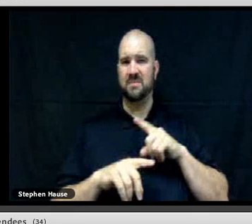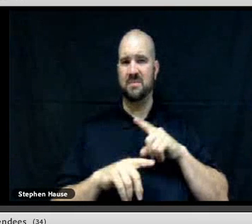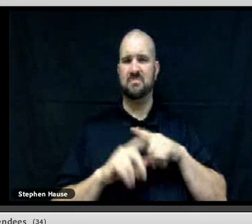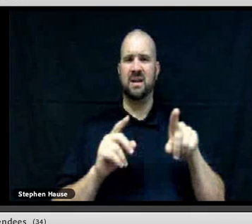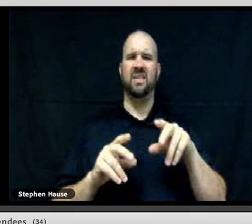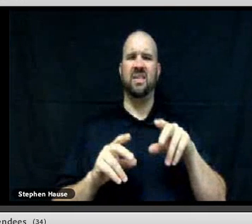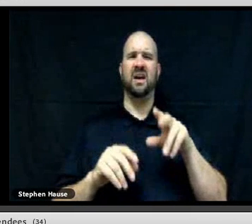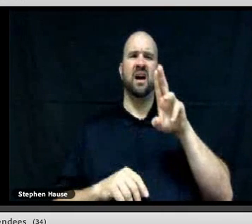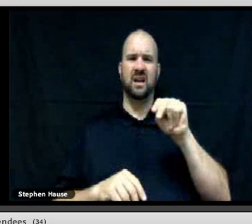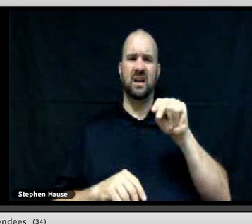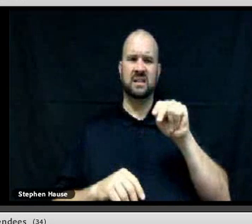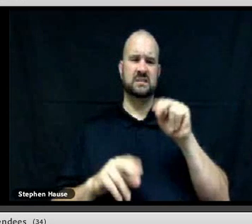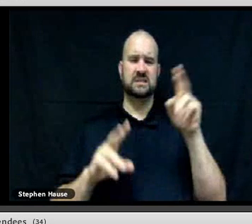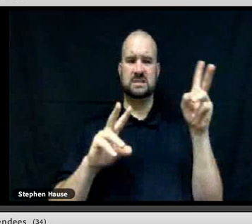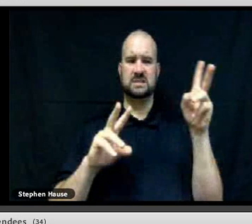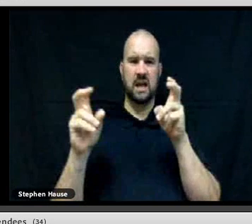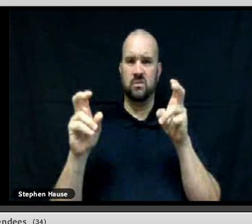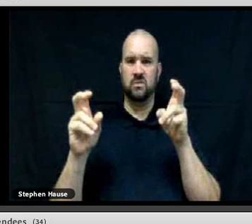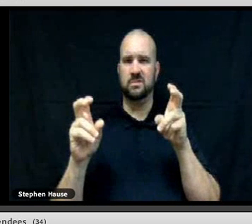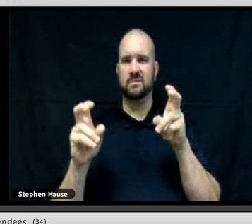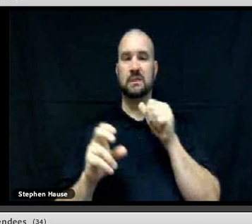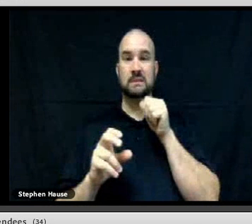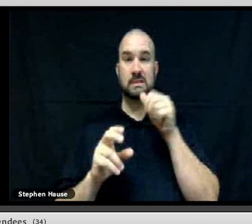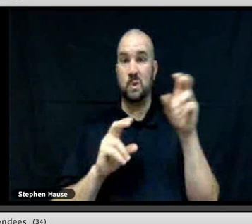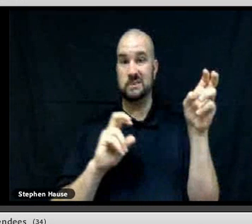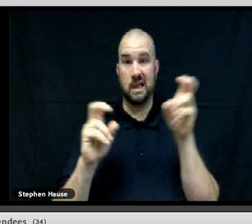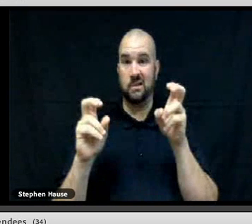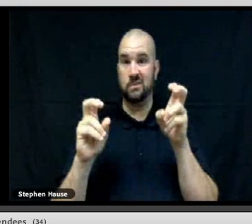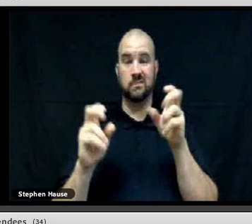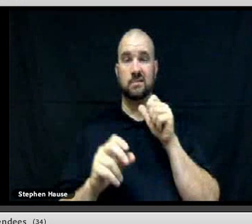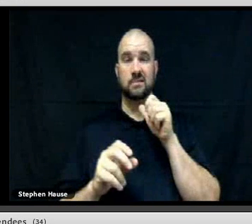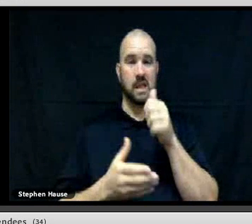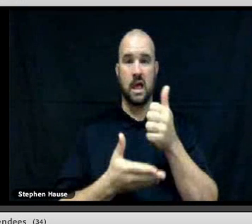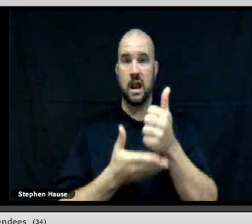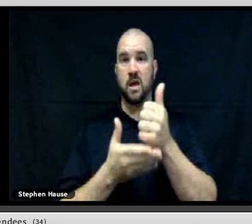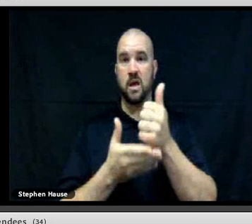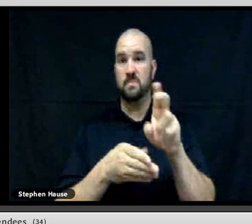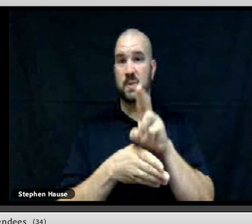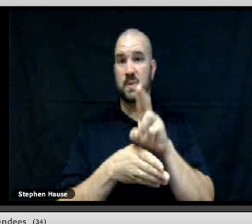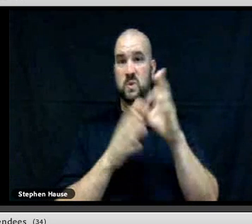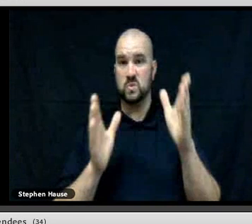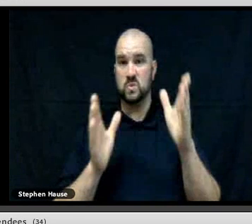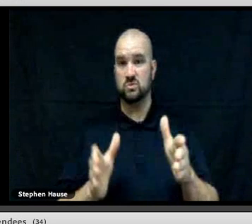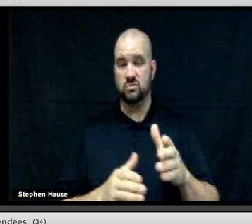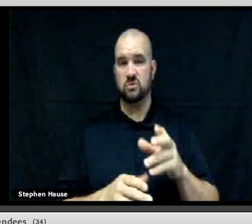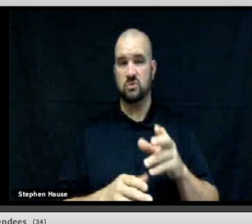So, you have to think about how the user is going to, um, do searches and how they're going to interpret the information